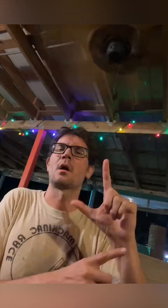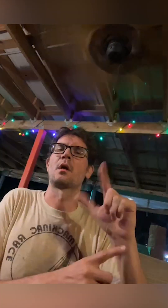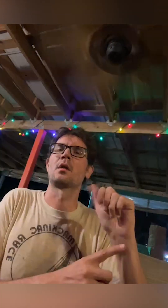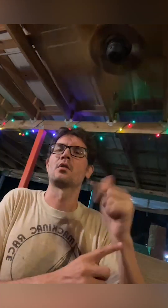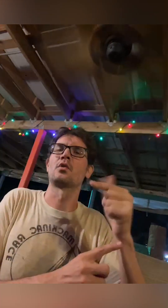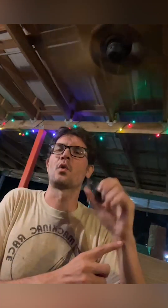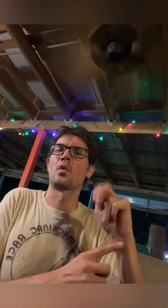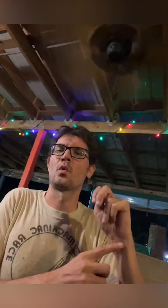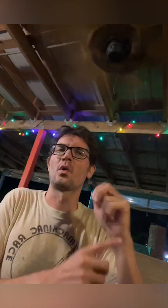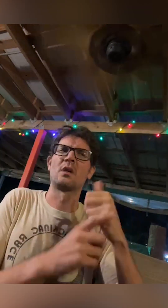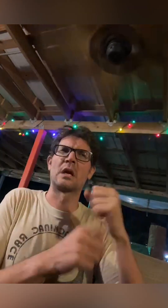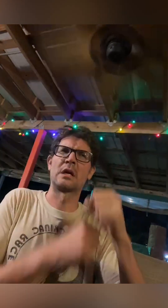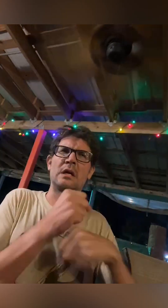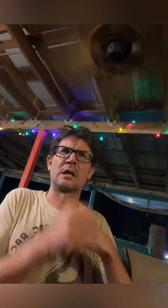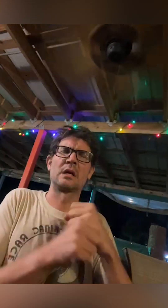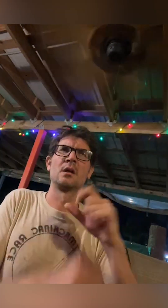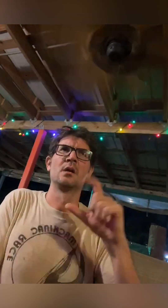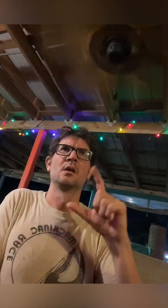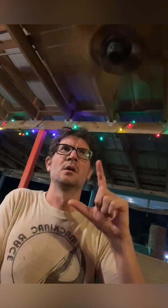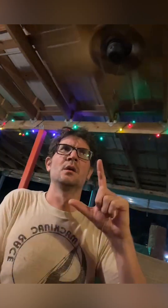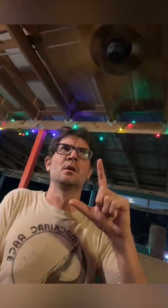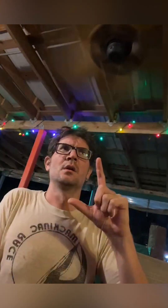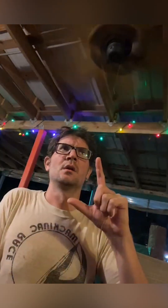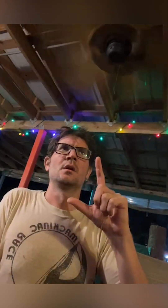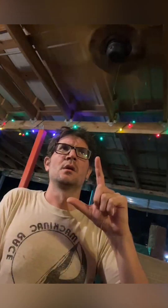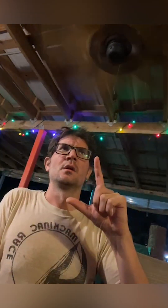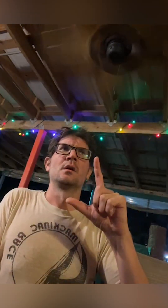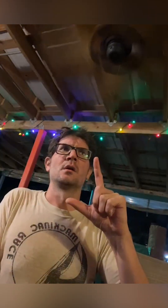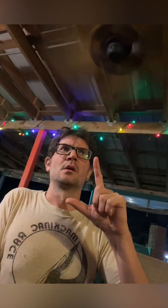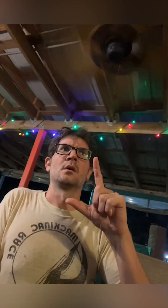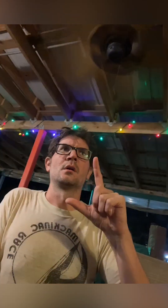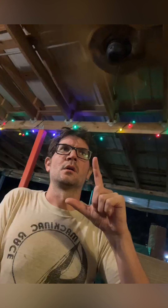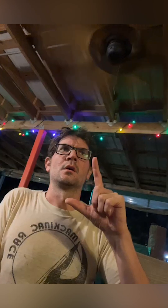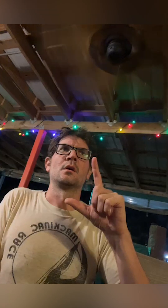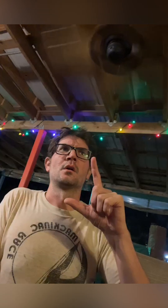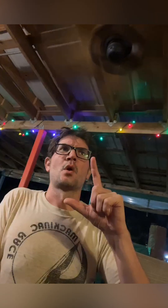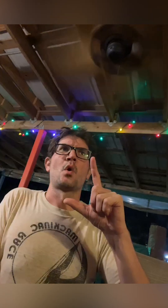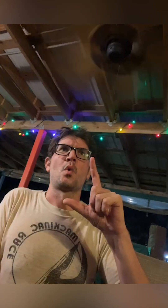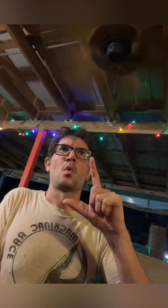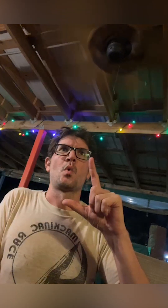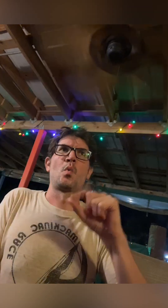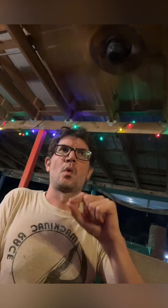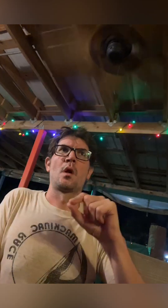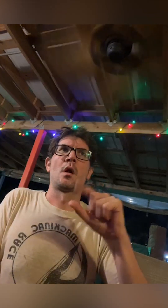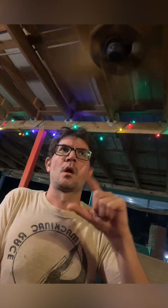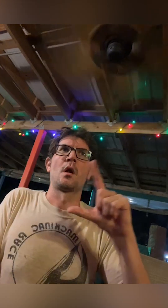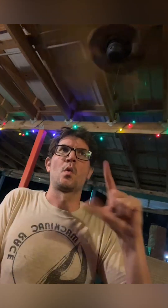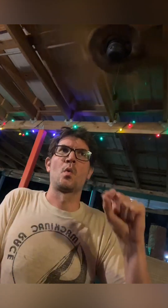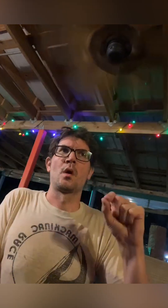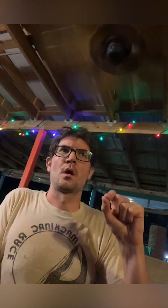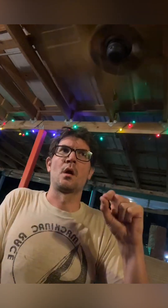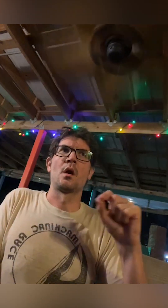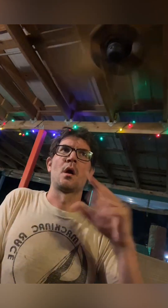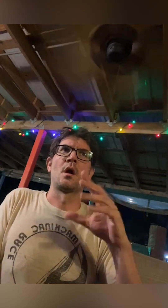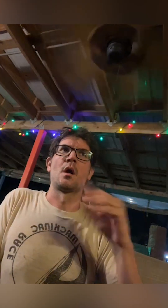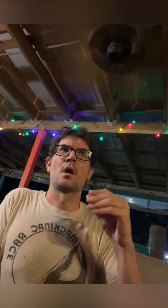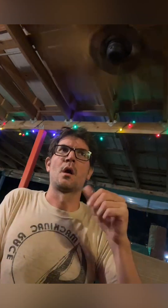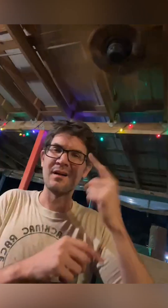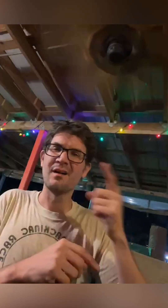It’s a Lagoon, and it’s a 2020 model.